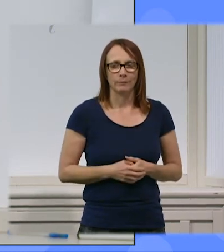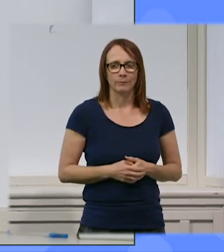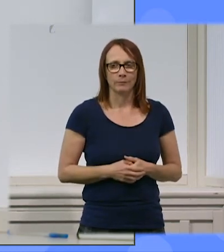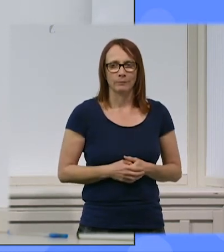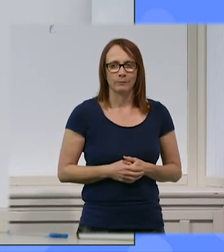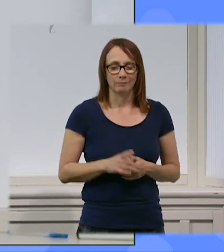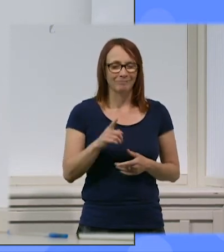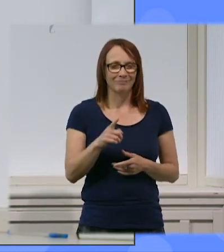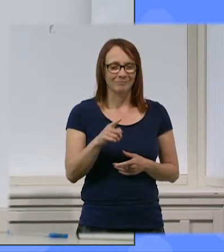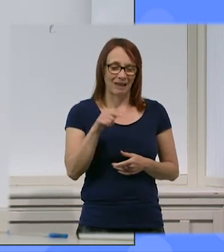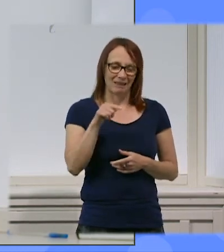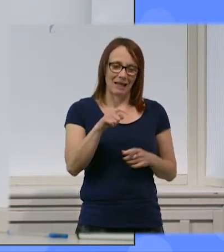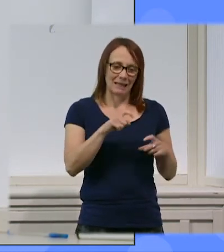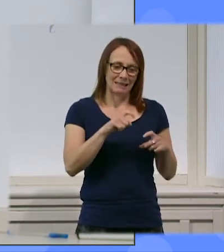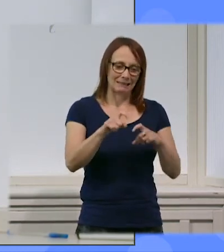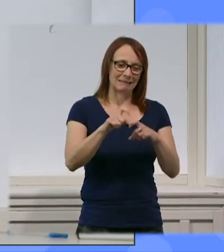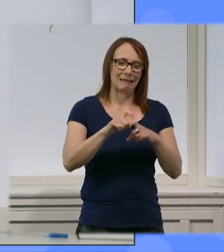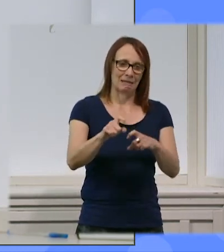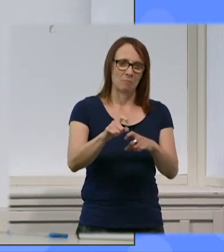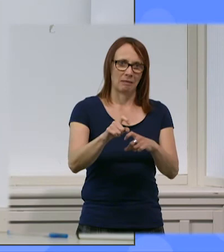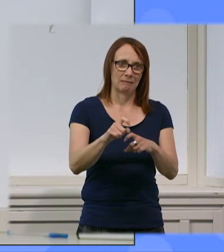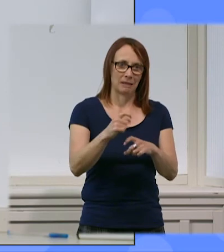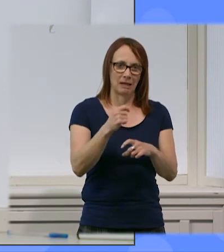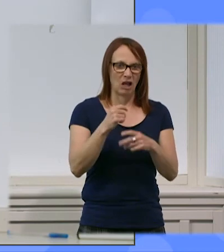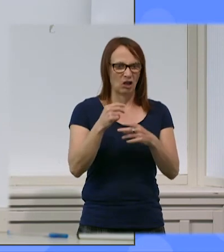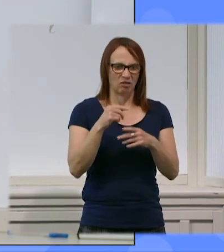is viewed some commentators don't consider the economy as an equal pillar